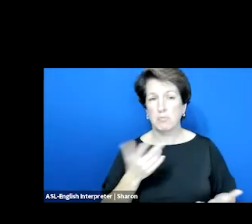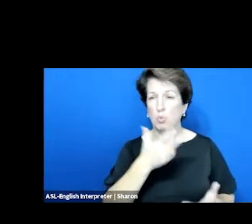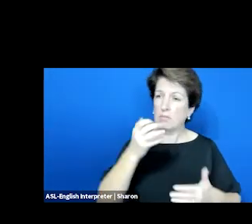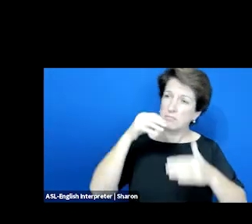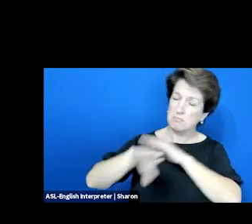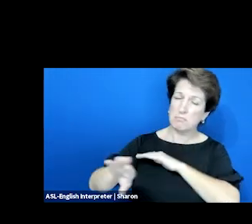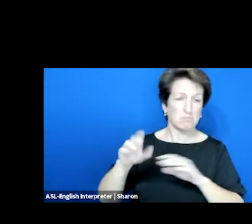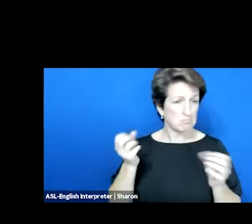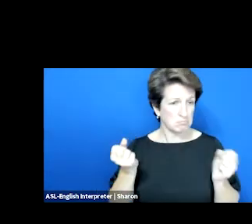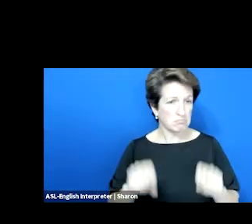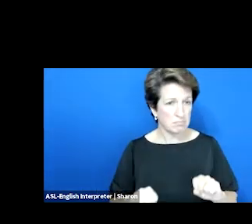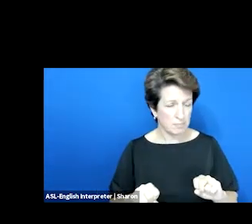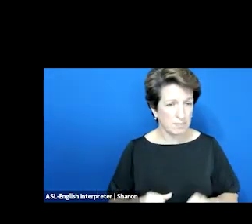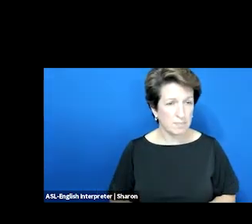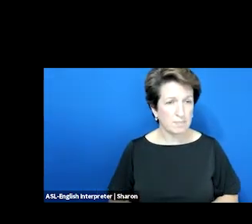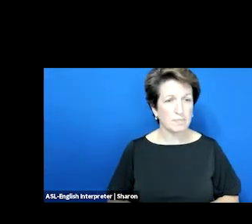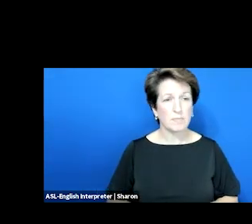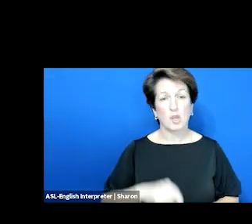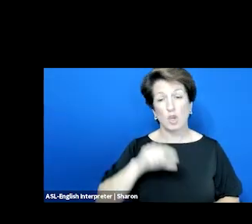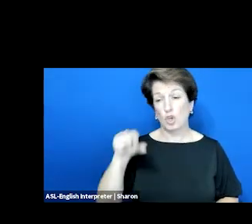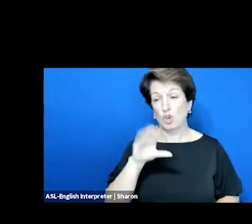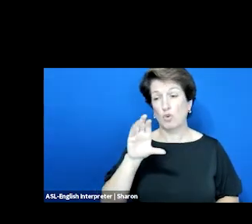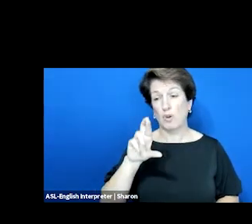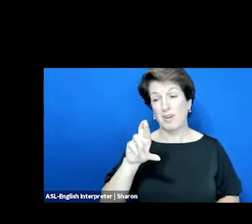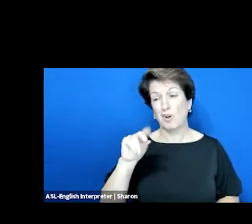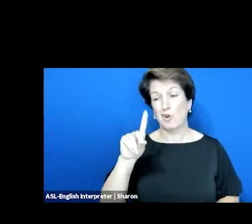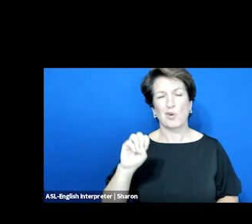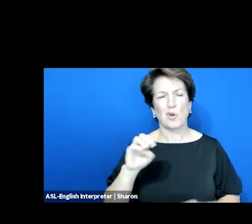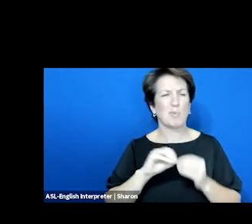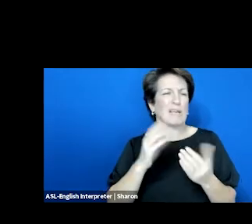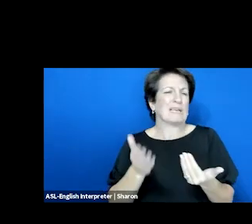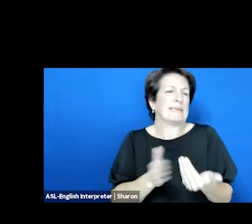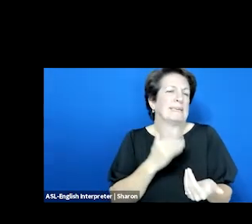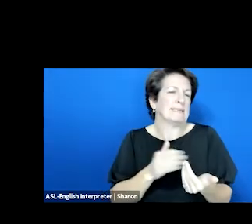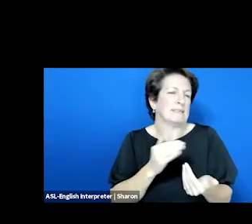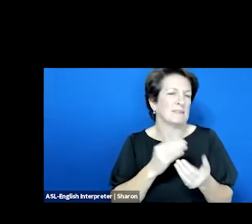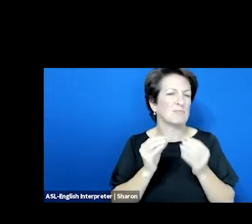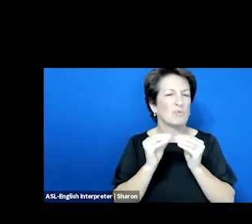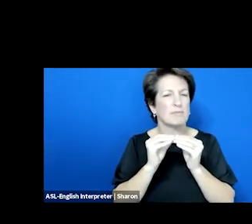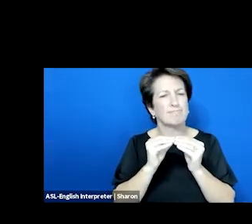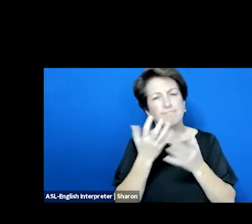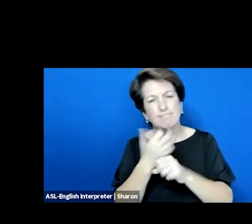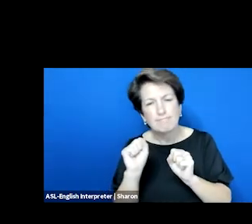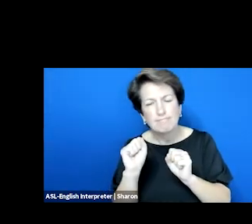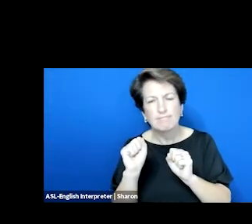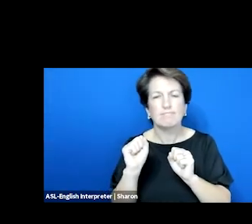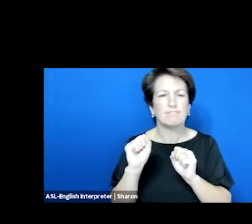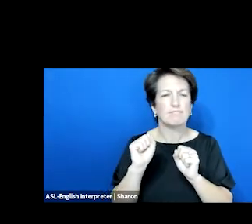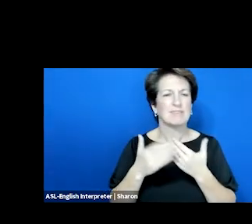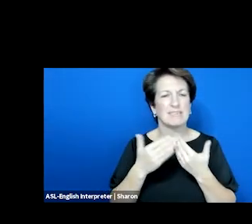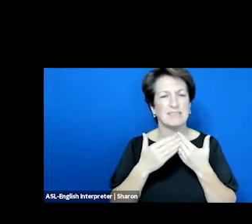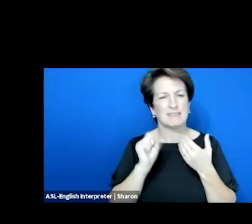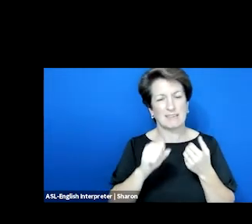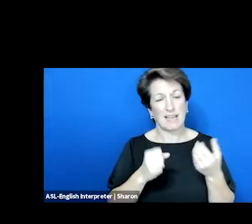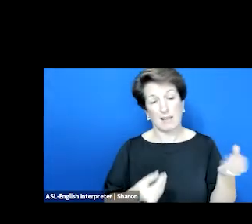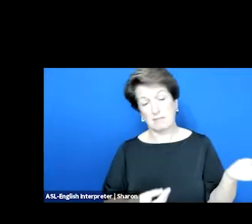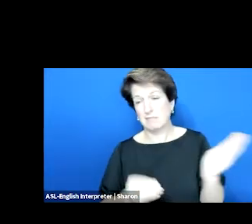your old paper copy that you got when you got your first and second dose. Next slide.